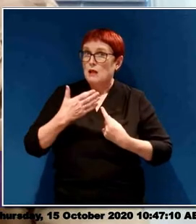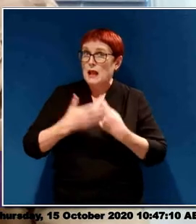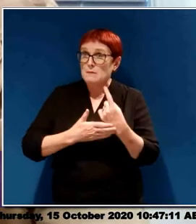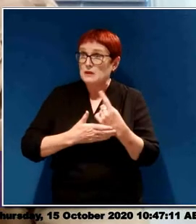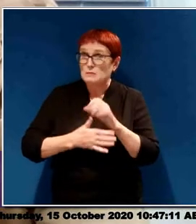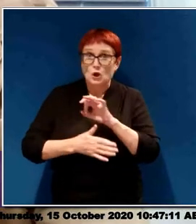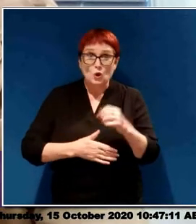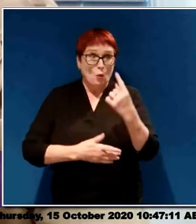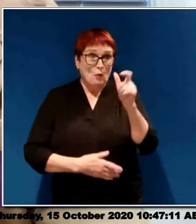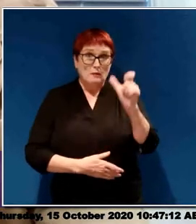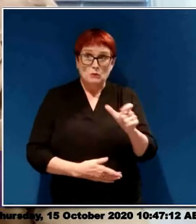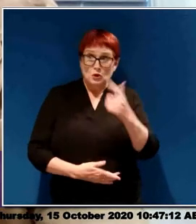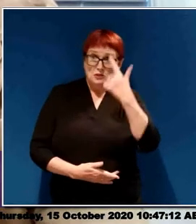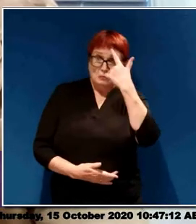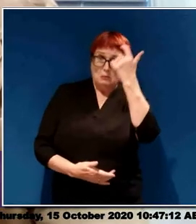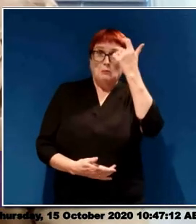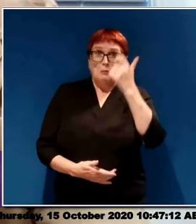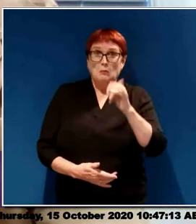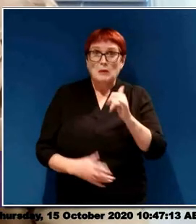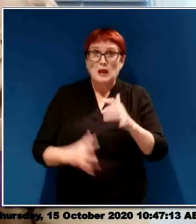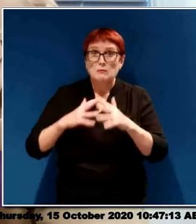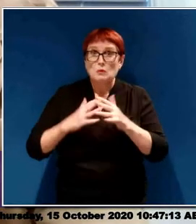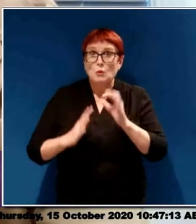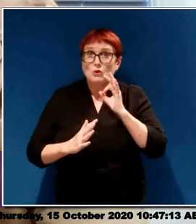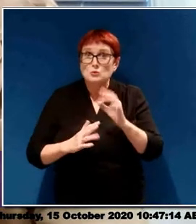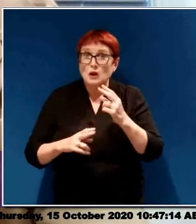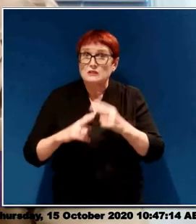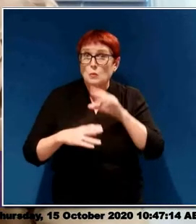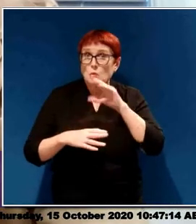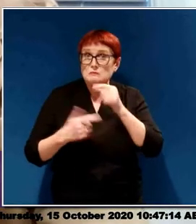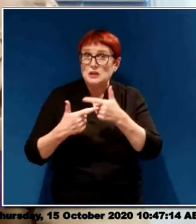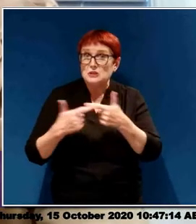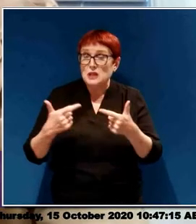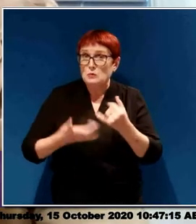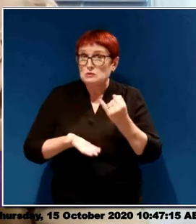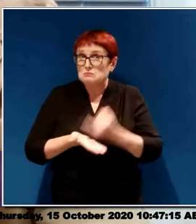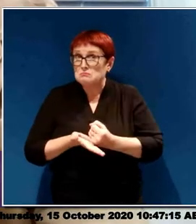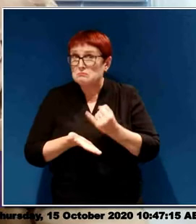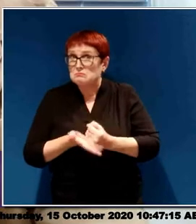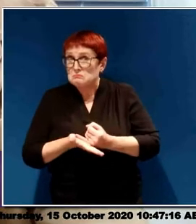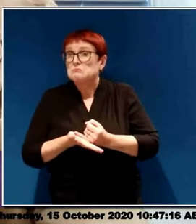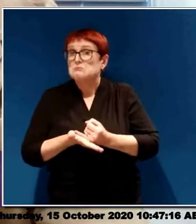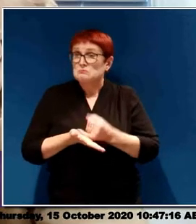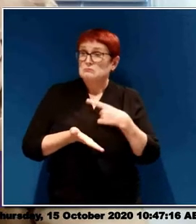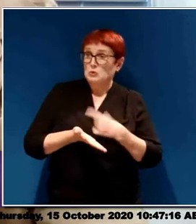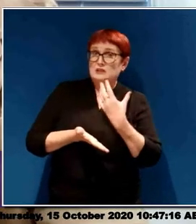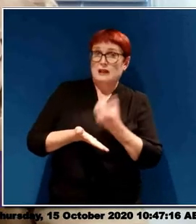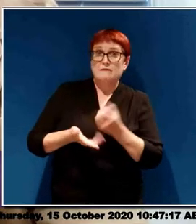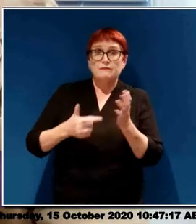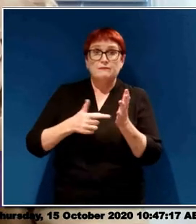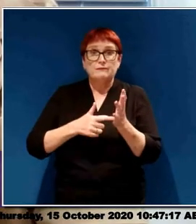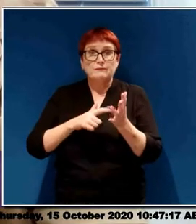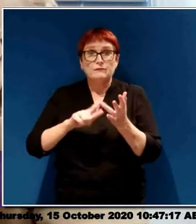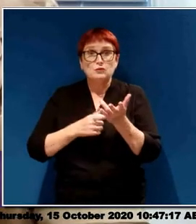that one of those criteria might be filled because of the category of speech/language impairment?